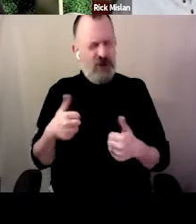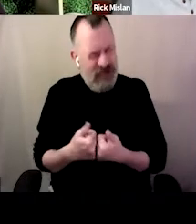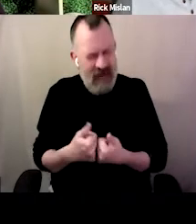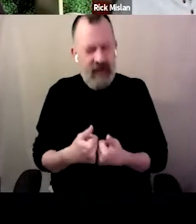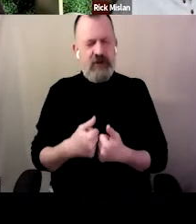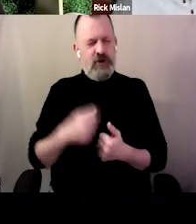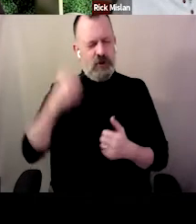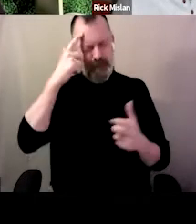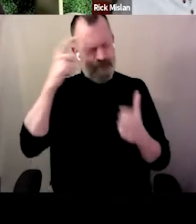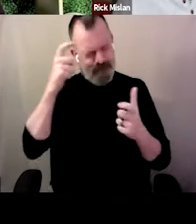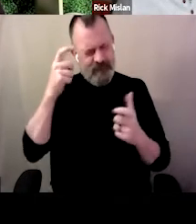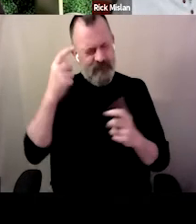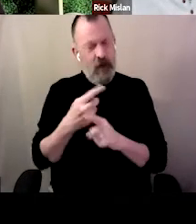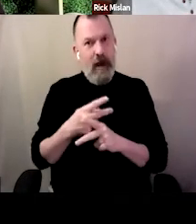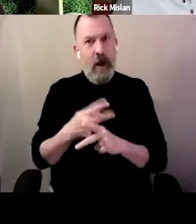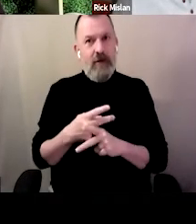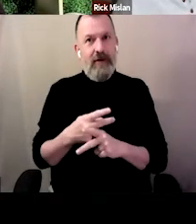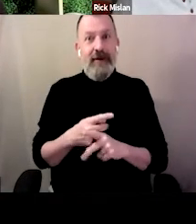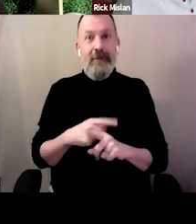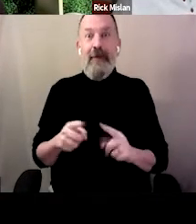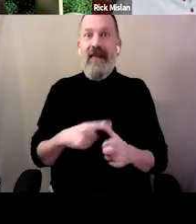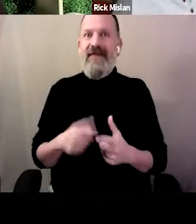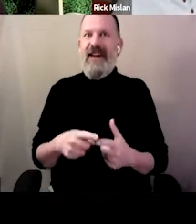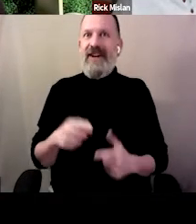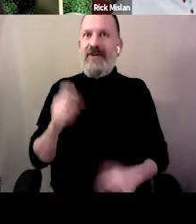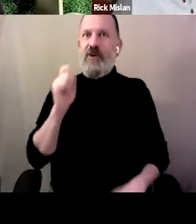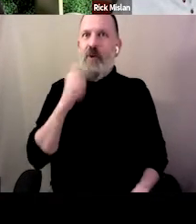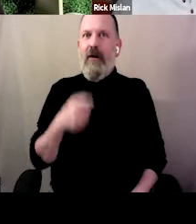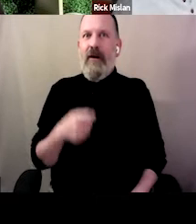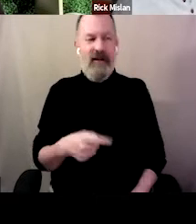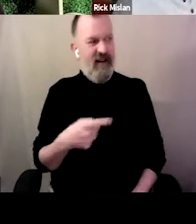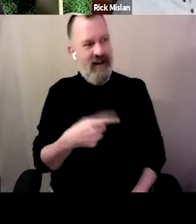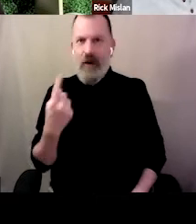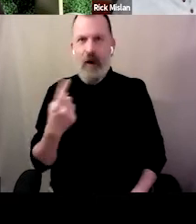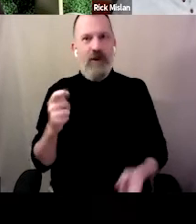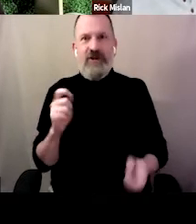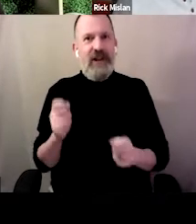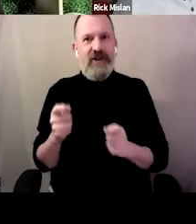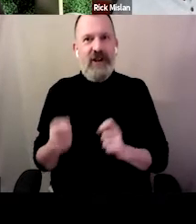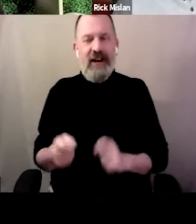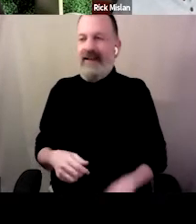Once you get your head around that. That's what makes it cool because it's constantly changing. Rick Mislan: It is the seven layer depth, if you will.